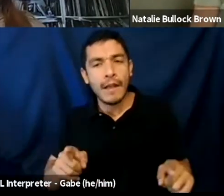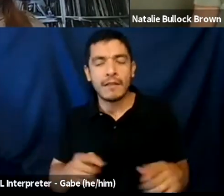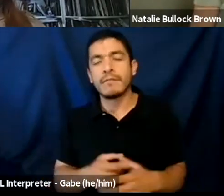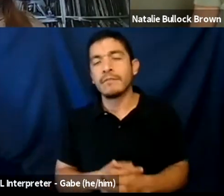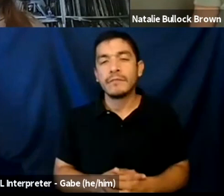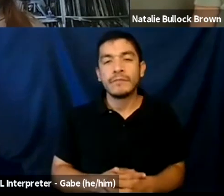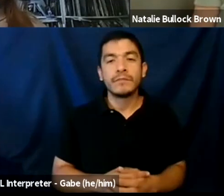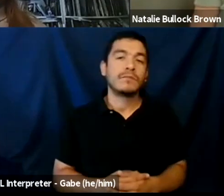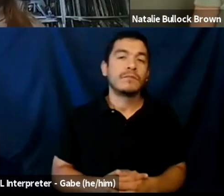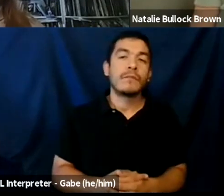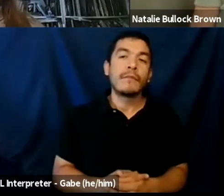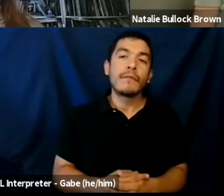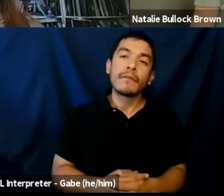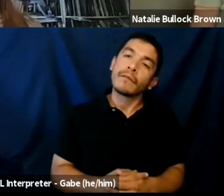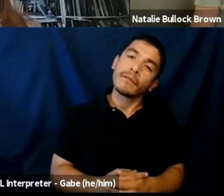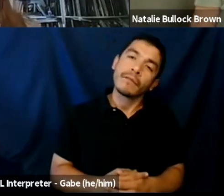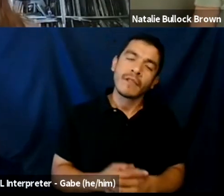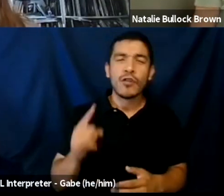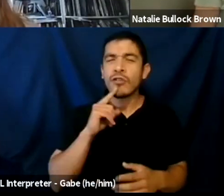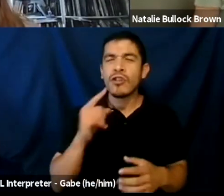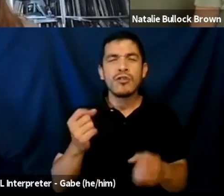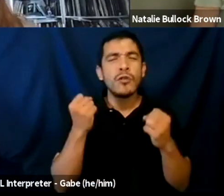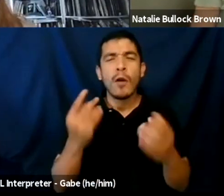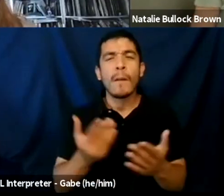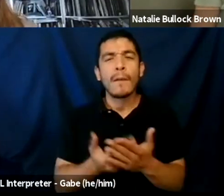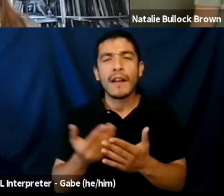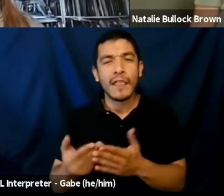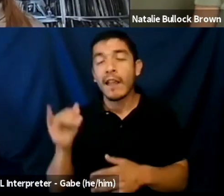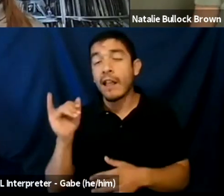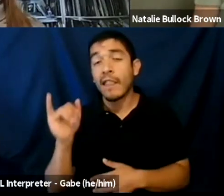So, yeah, there's just so many things that I can share